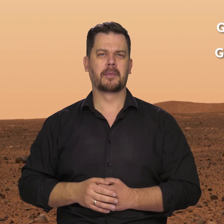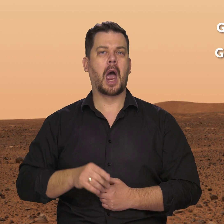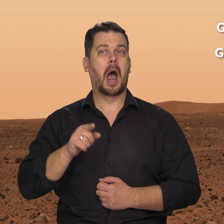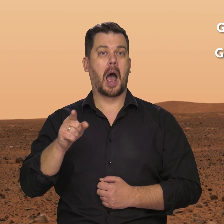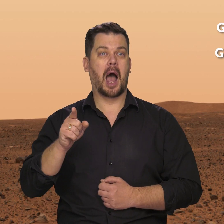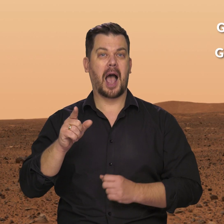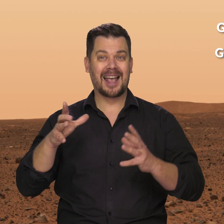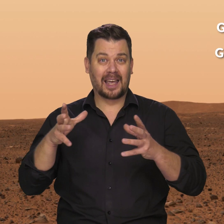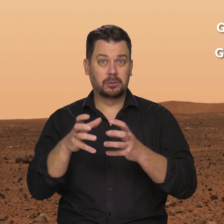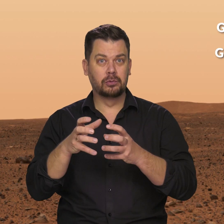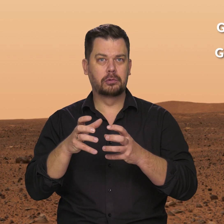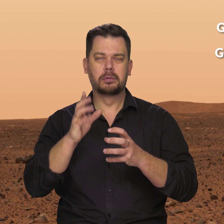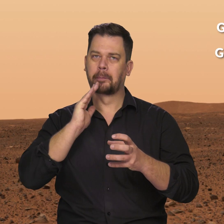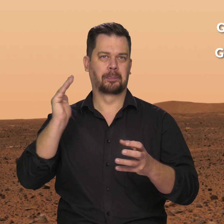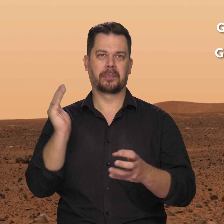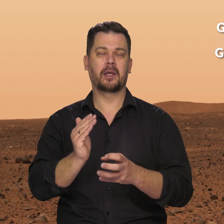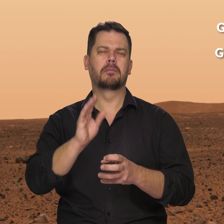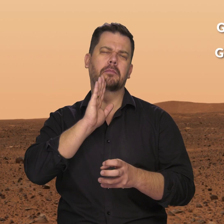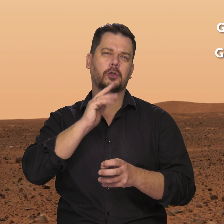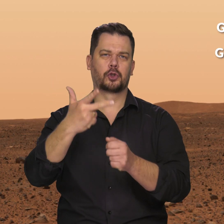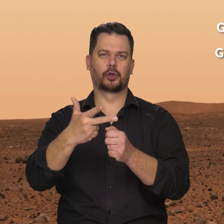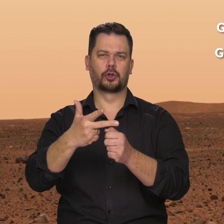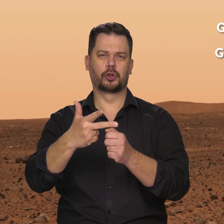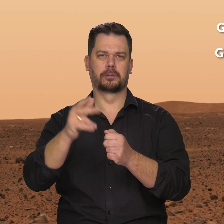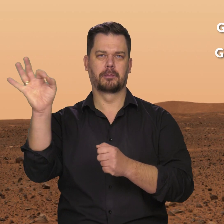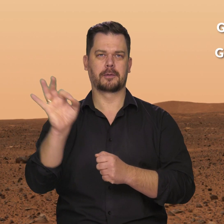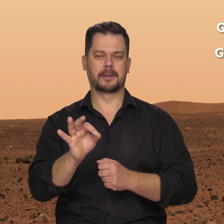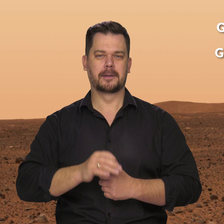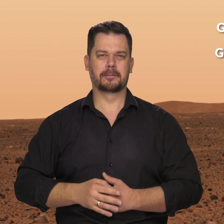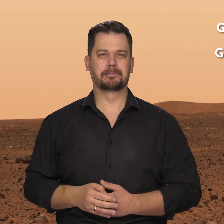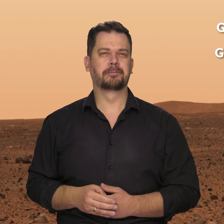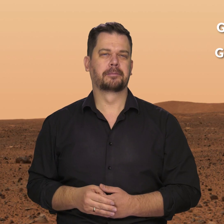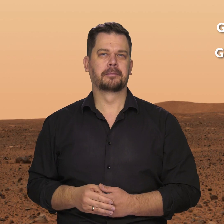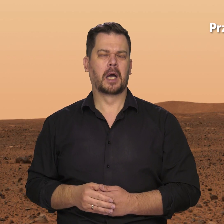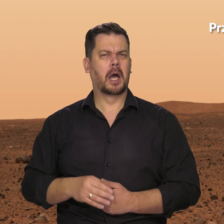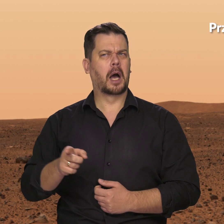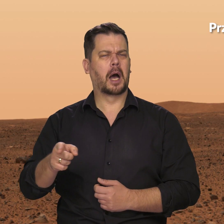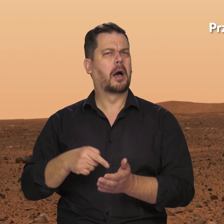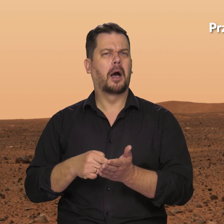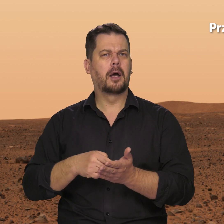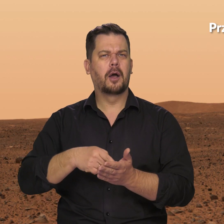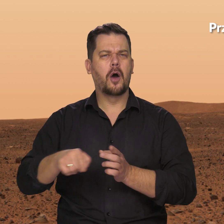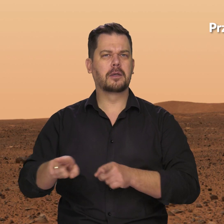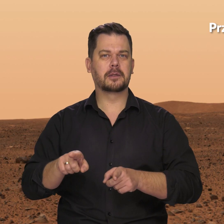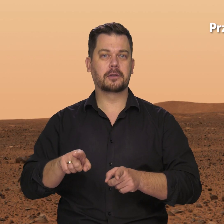Furthermore, its density is lower by about 30% compared to Earth's. As a result,